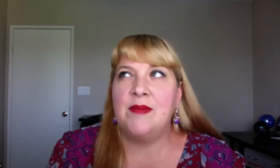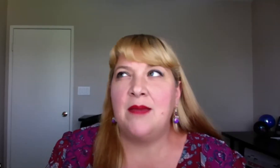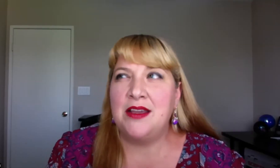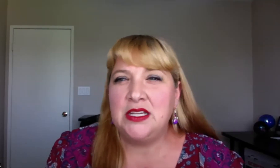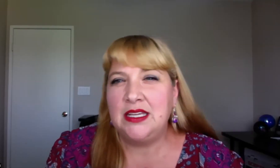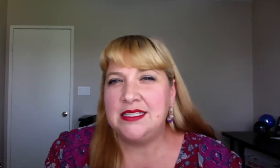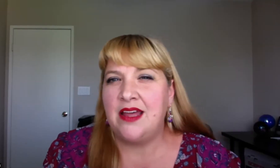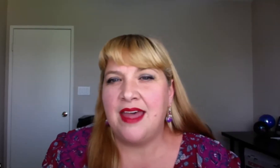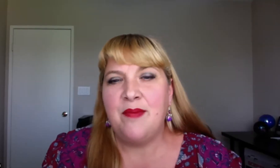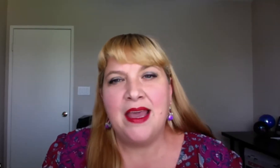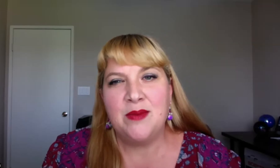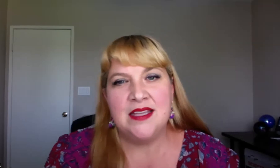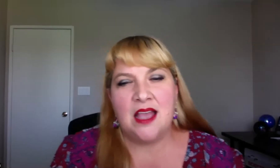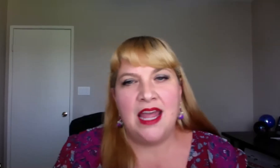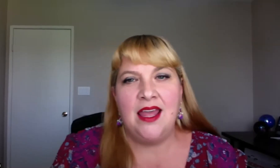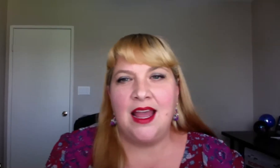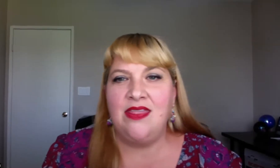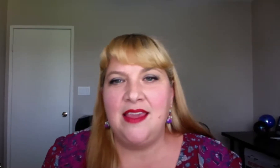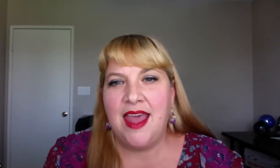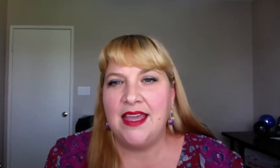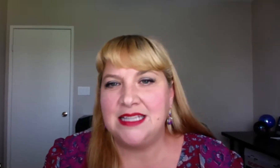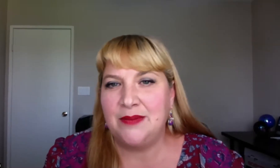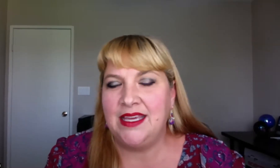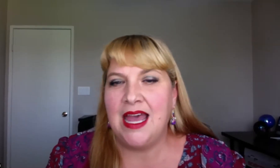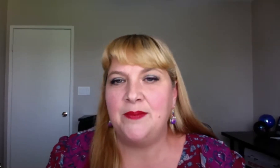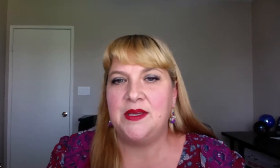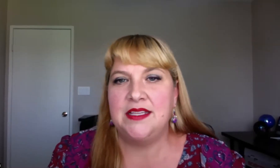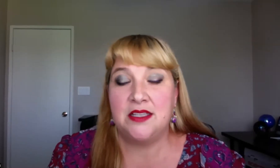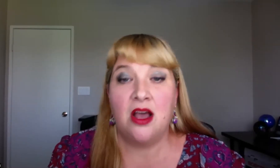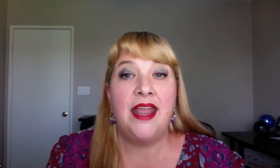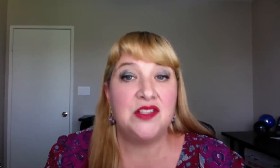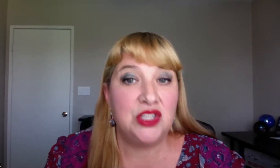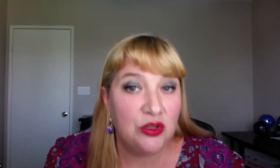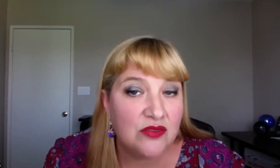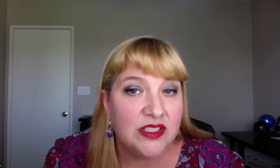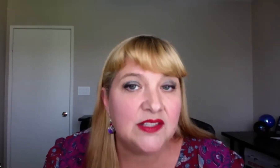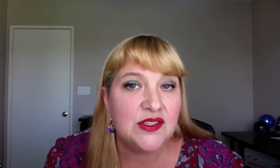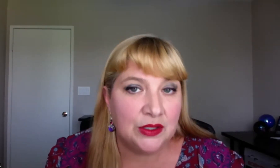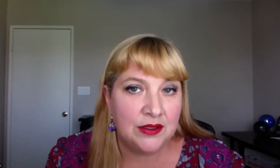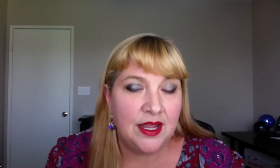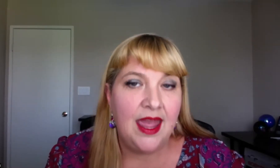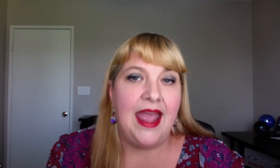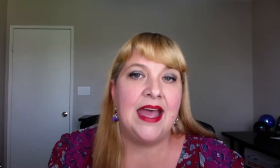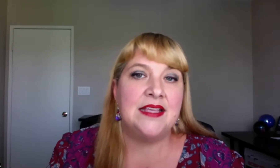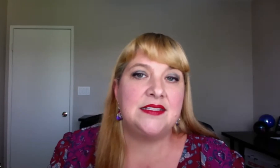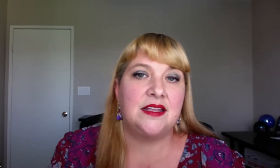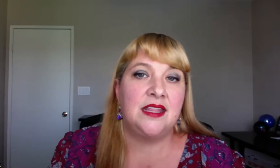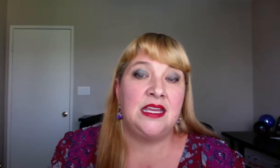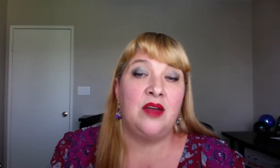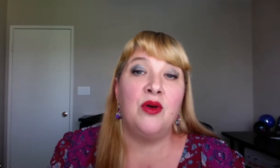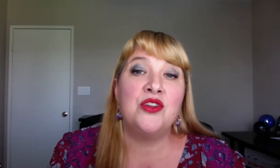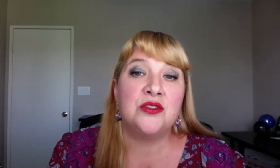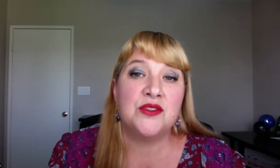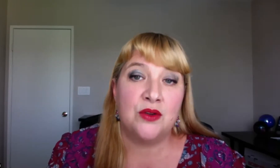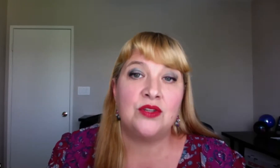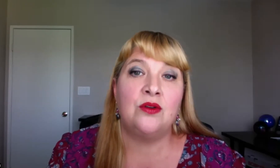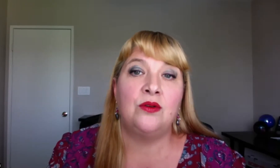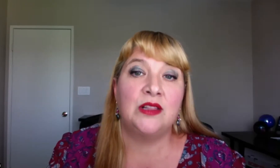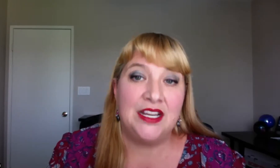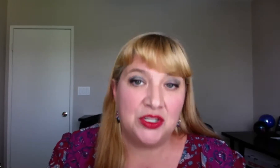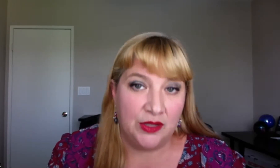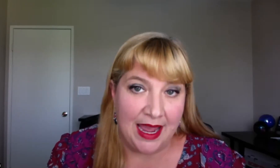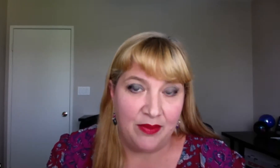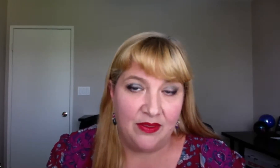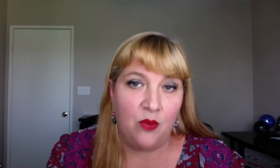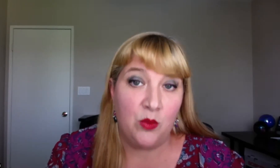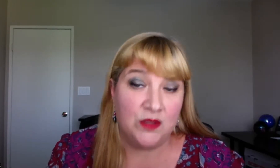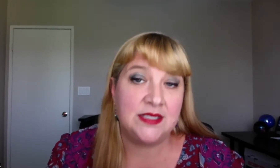Renee Marshall: I'm actually going to dial that back because i i think the academic gap is not as huge of a concern as the emotional, social relational gap that we will see